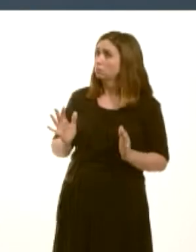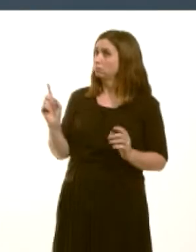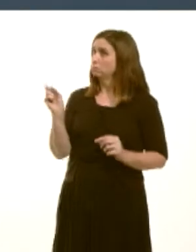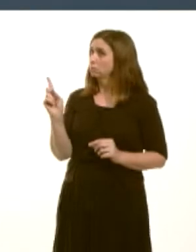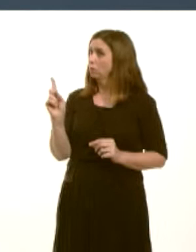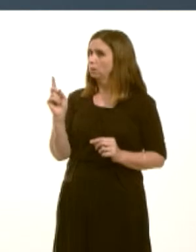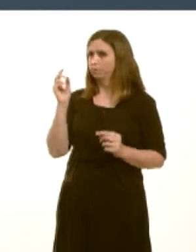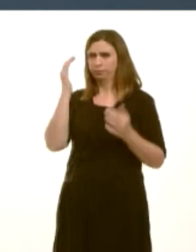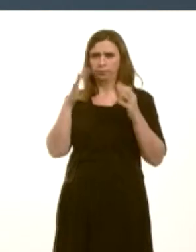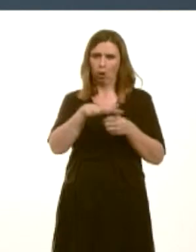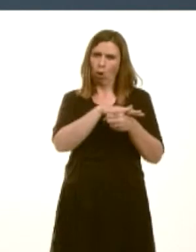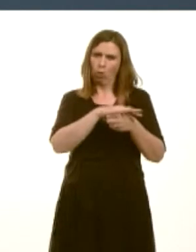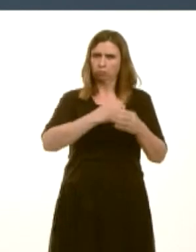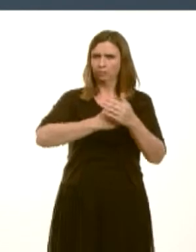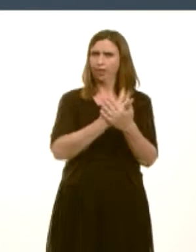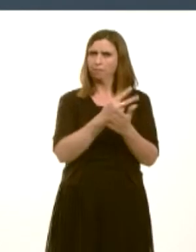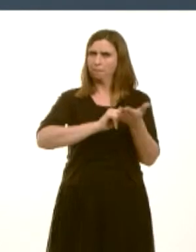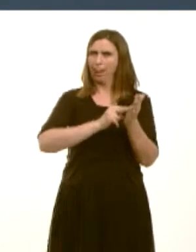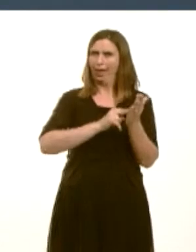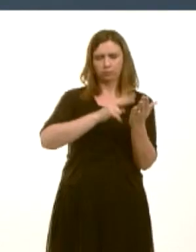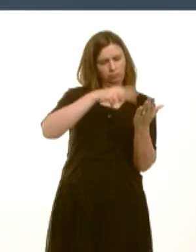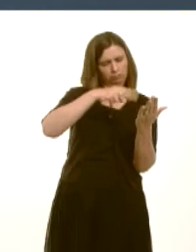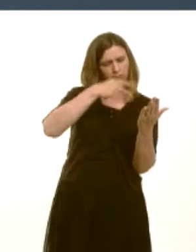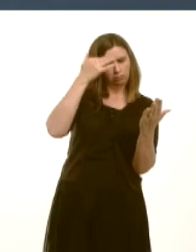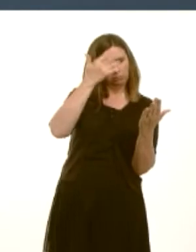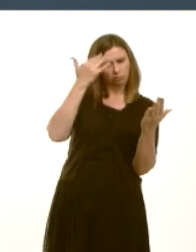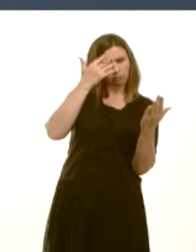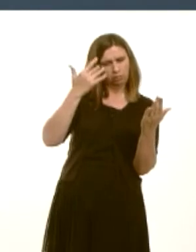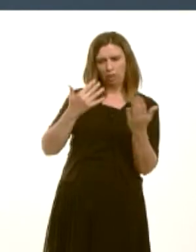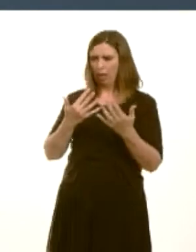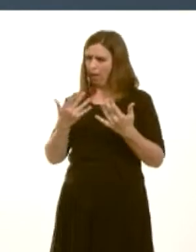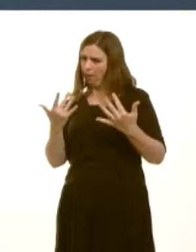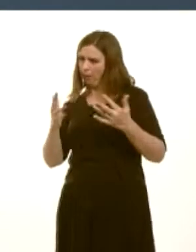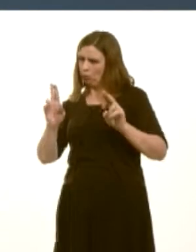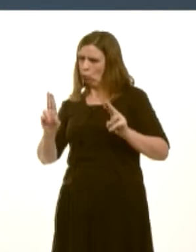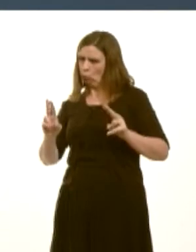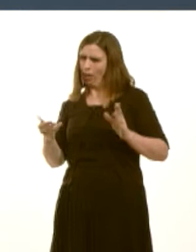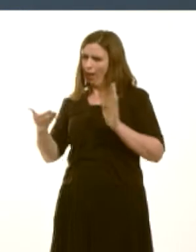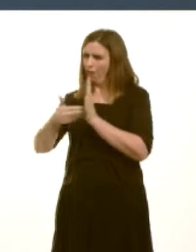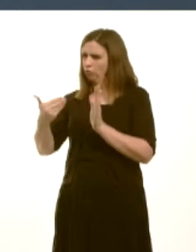the local development plans when making school organisation decisions, but is the Welsh Government